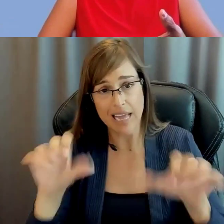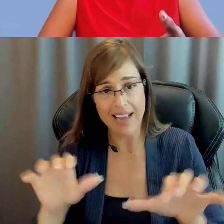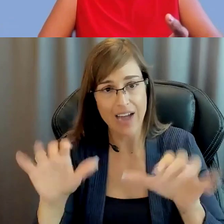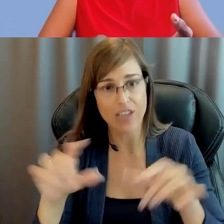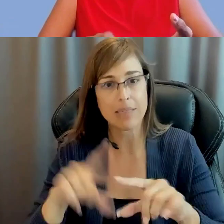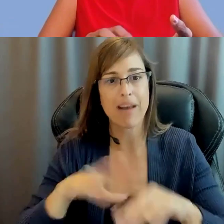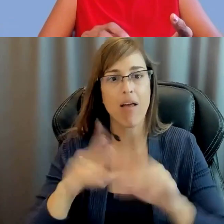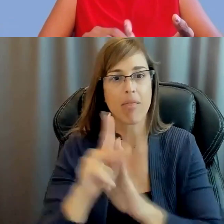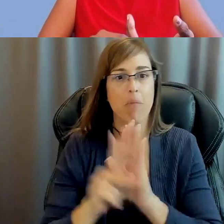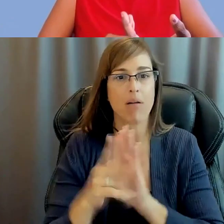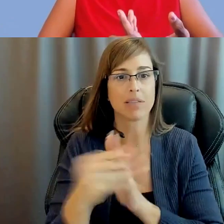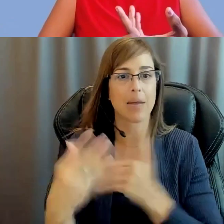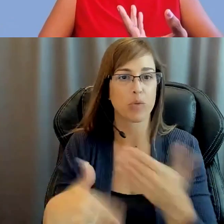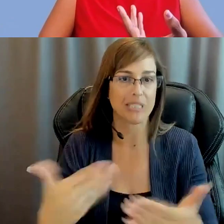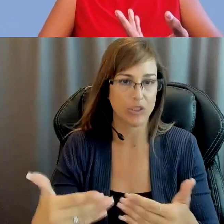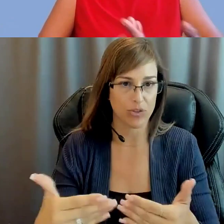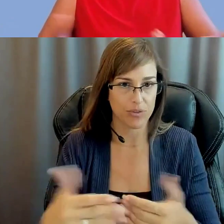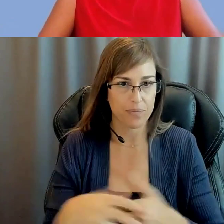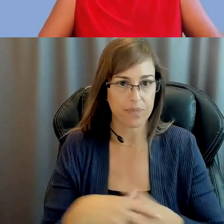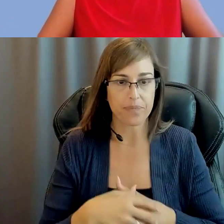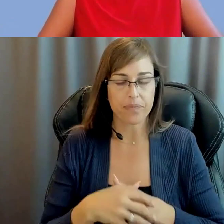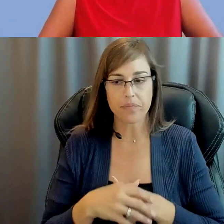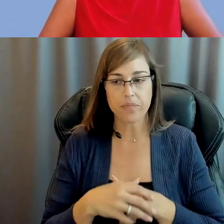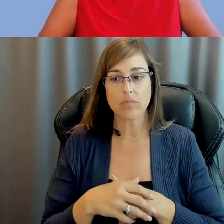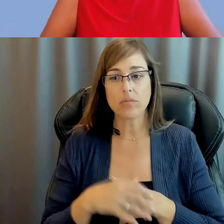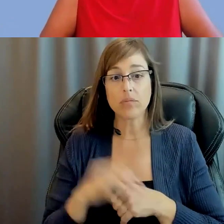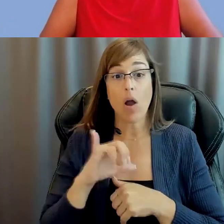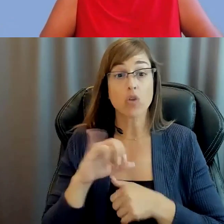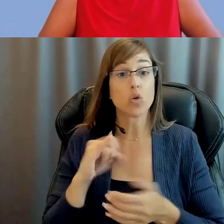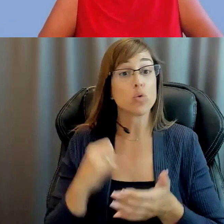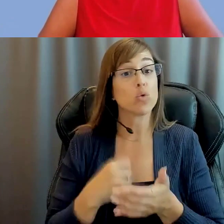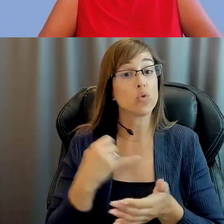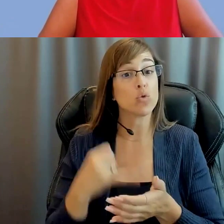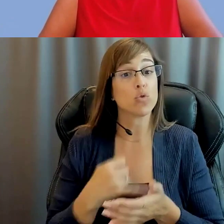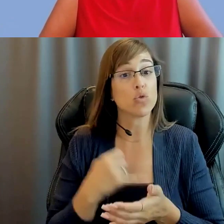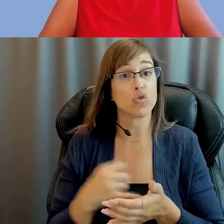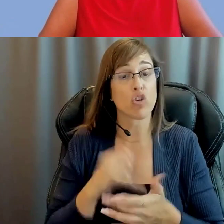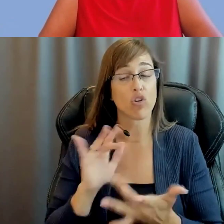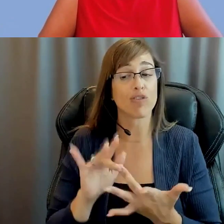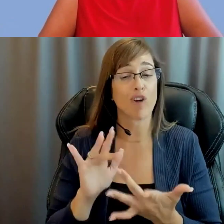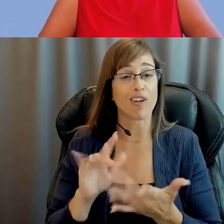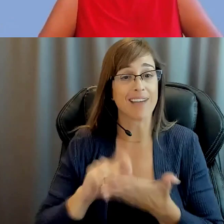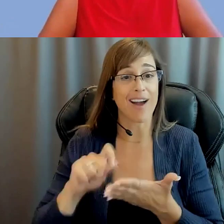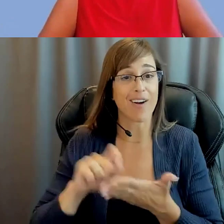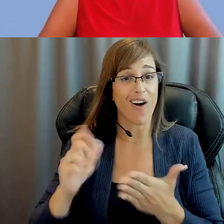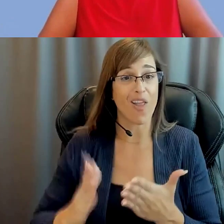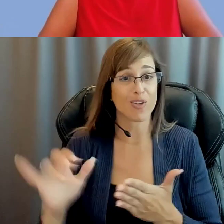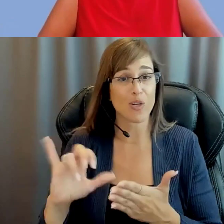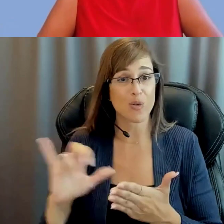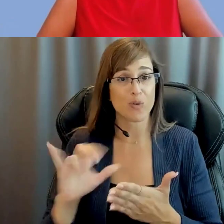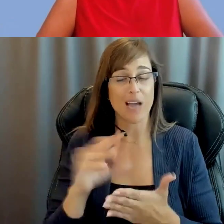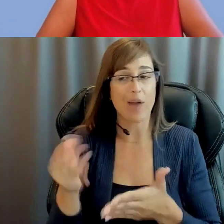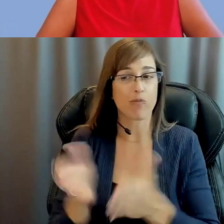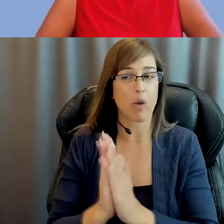and those details, and journals contact the authors and request something. So..